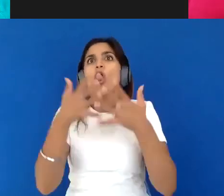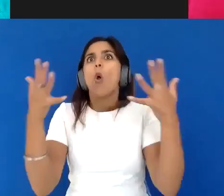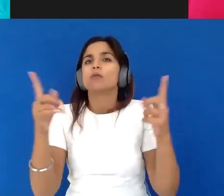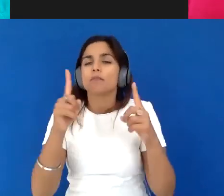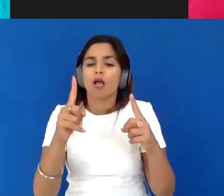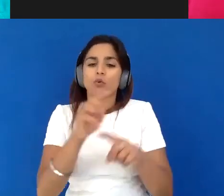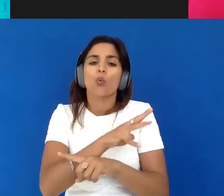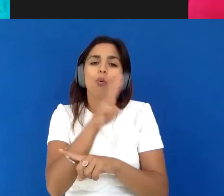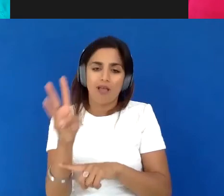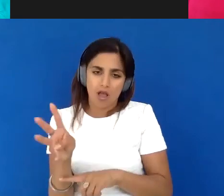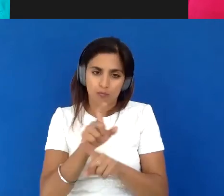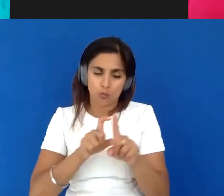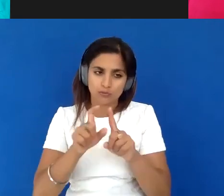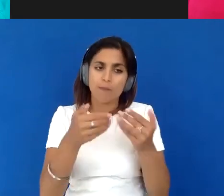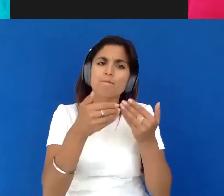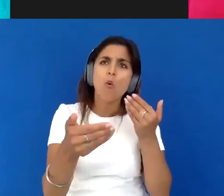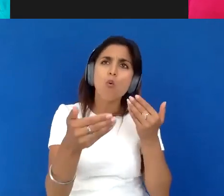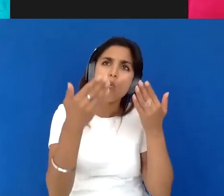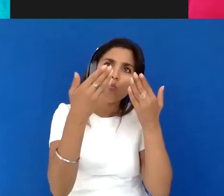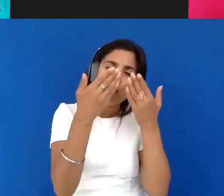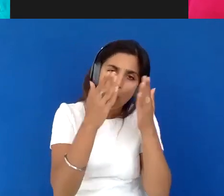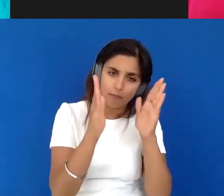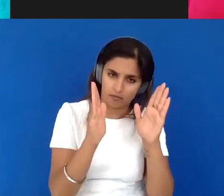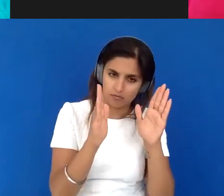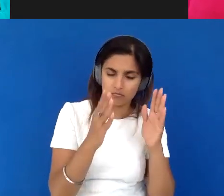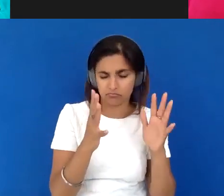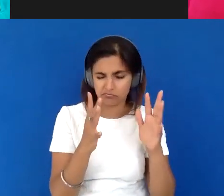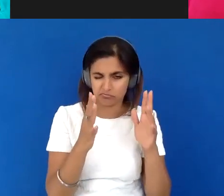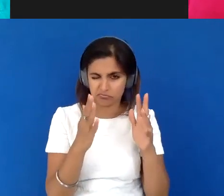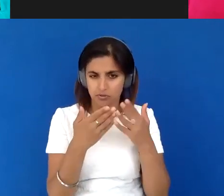more accommodating and people have more expansive understandings of the